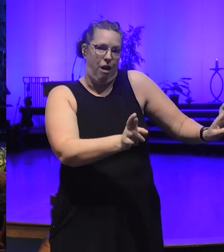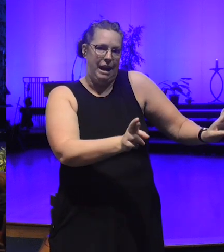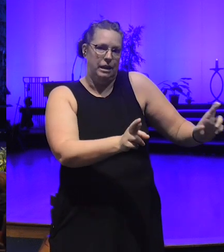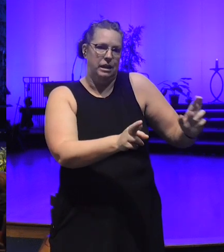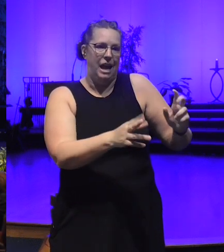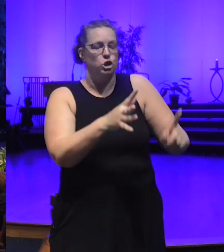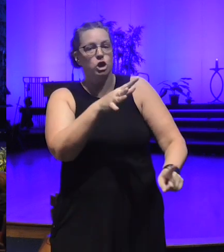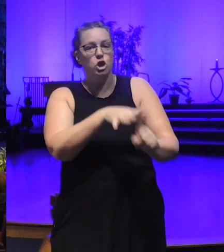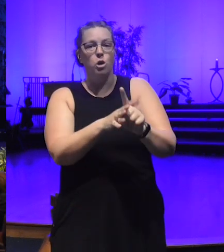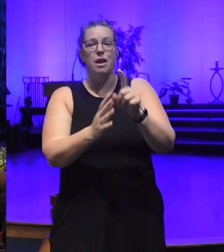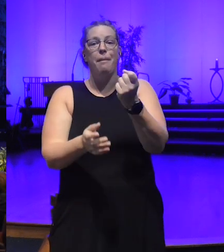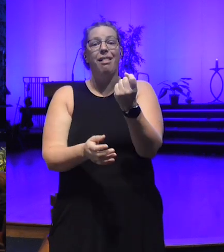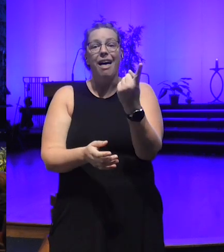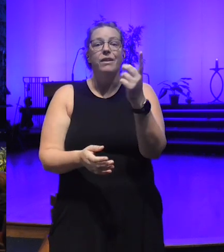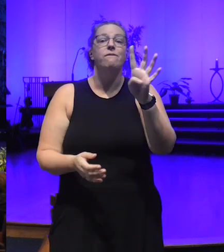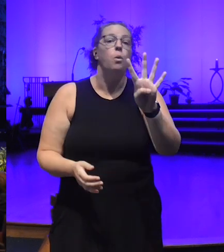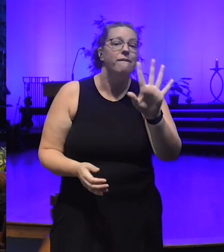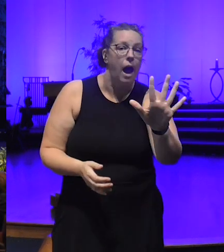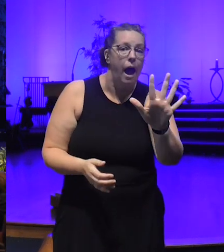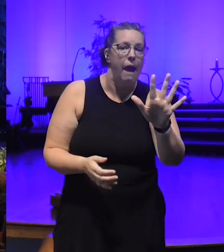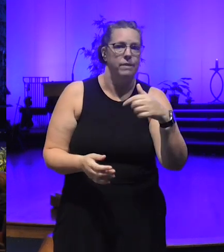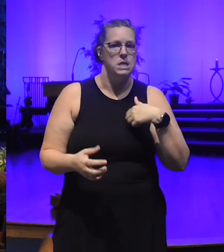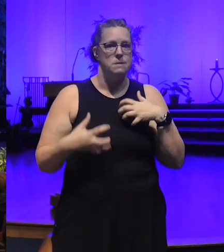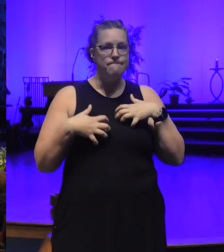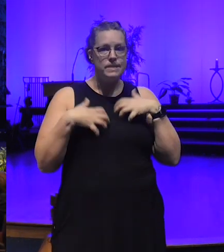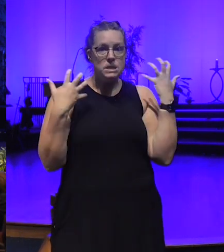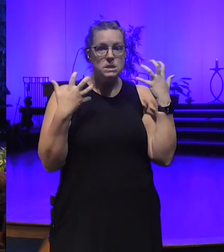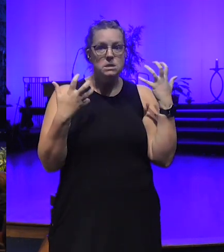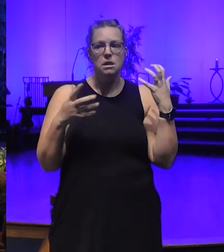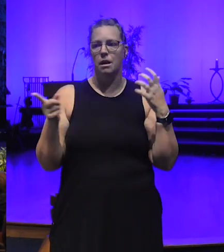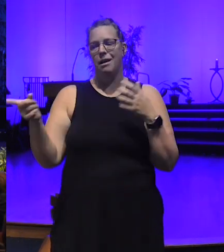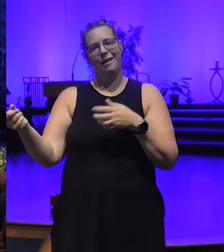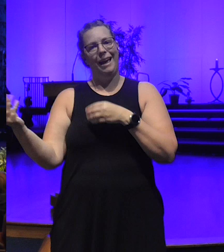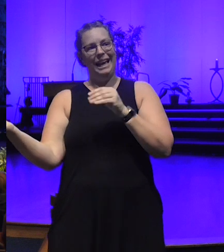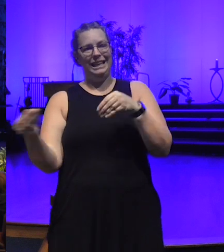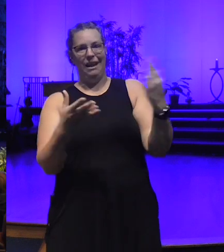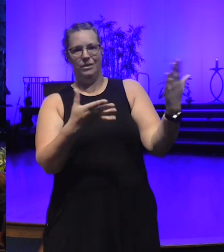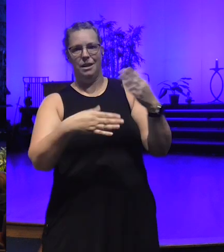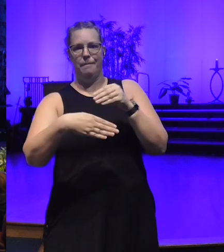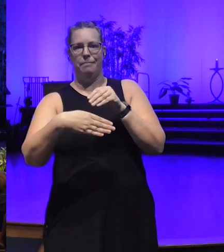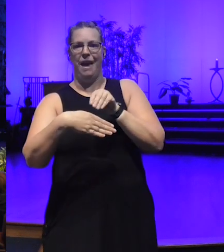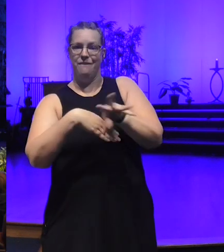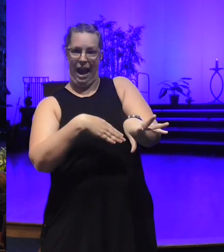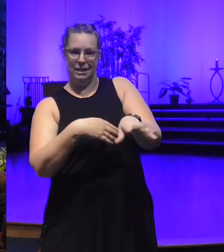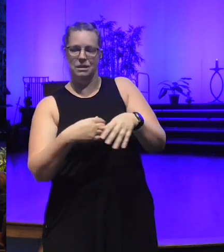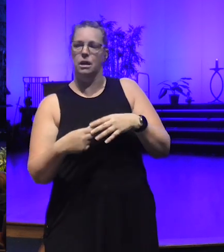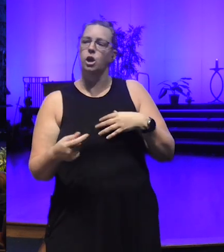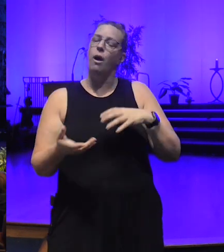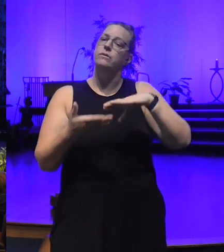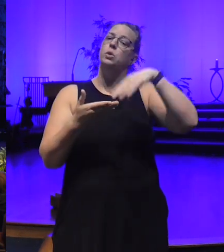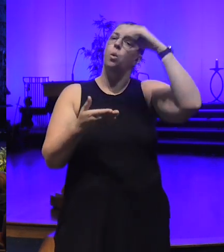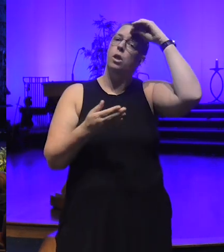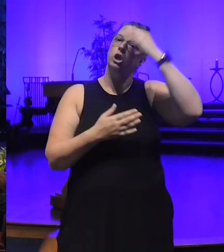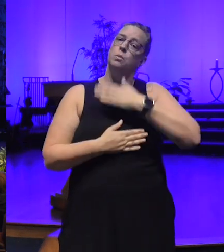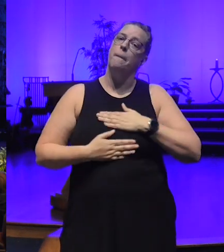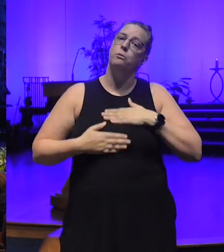furious watch gives Campbell the simplest advice you have to learn to appreciate the moment enjoy